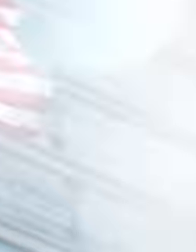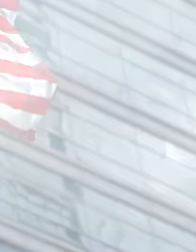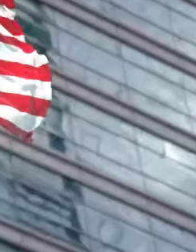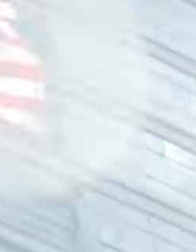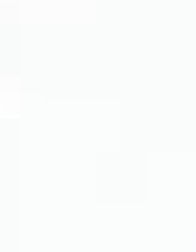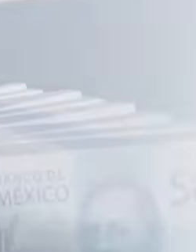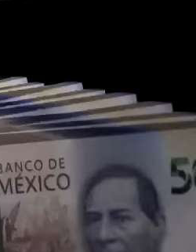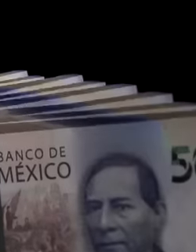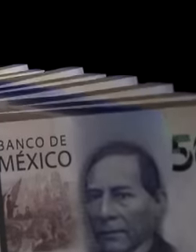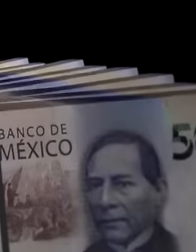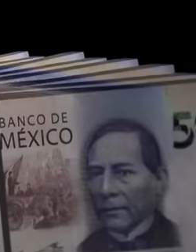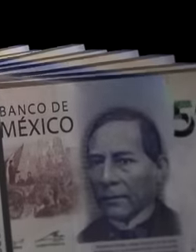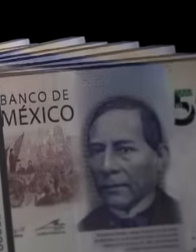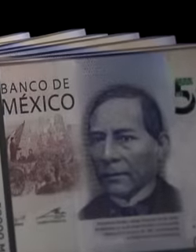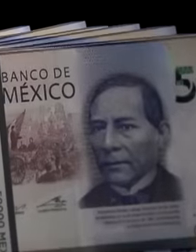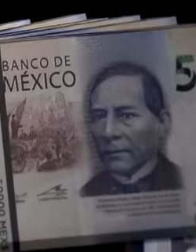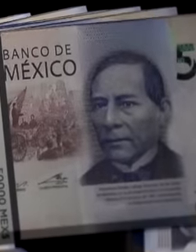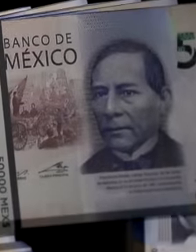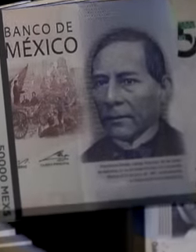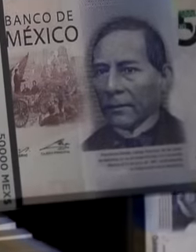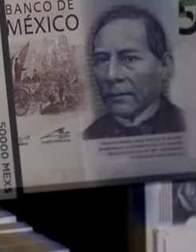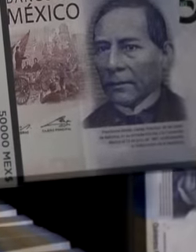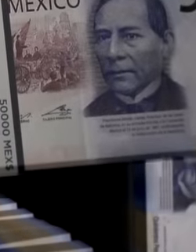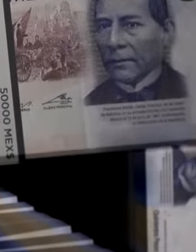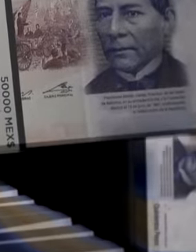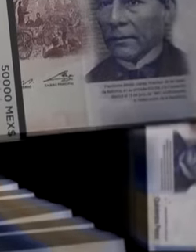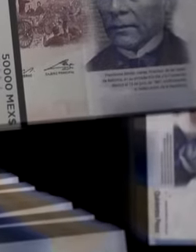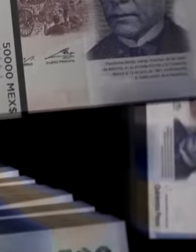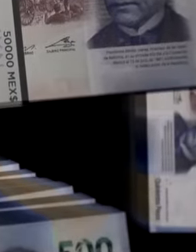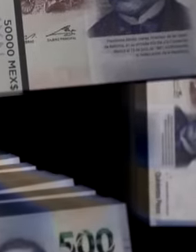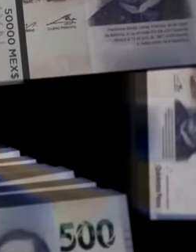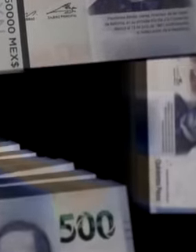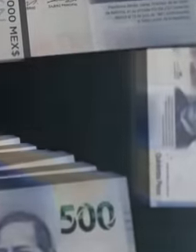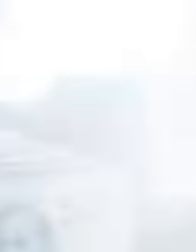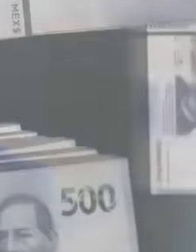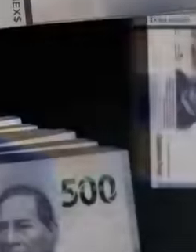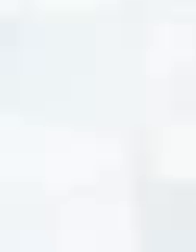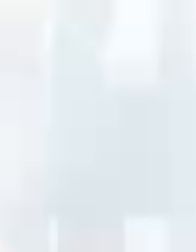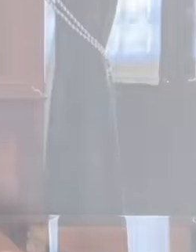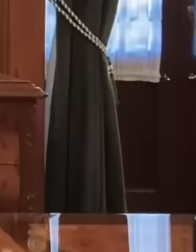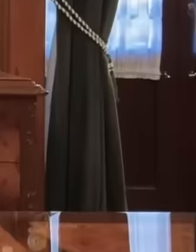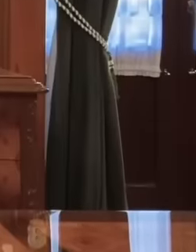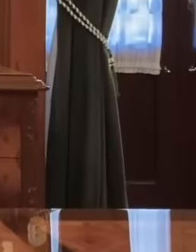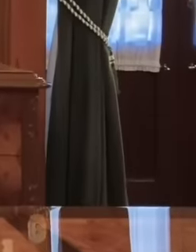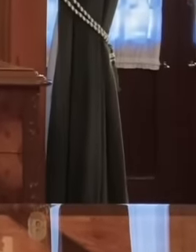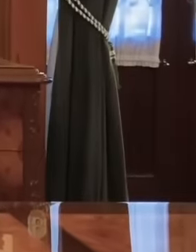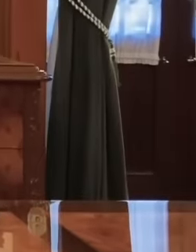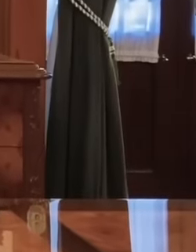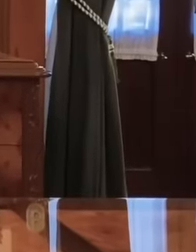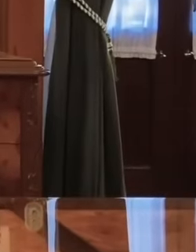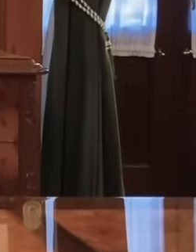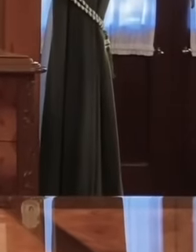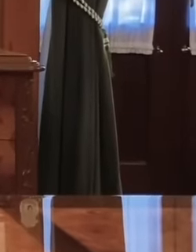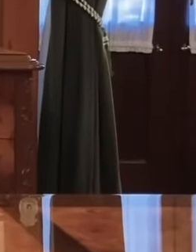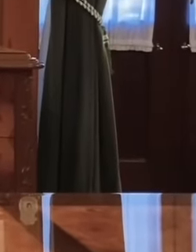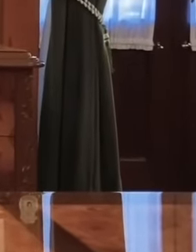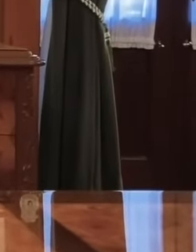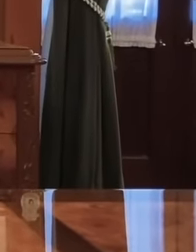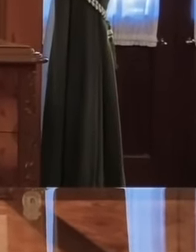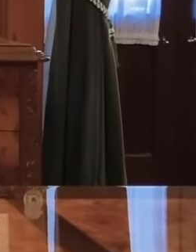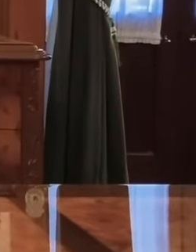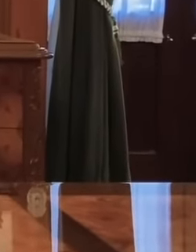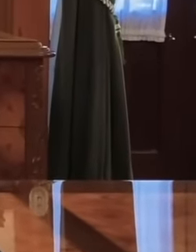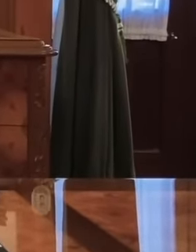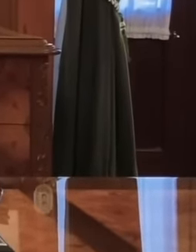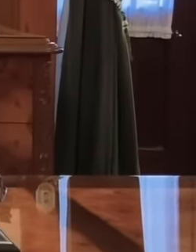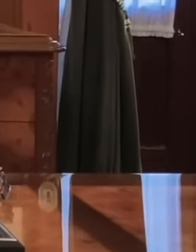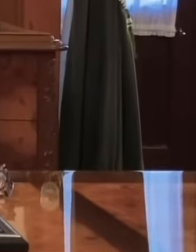between both countries in light of these statements, President López Obrador has said that Mexico